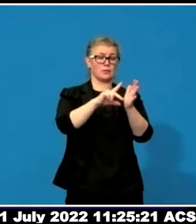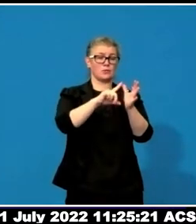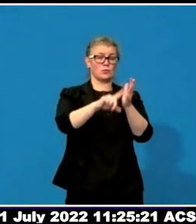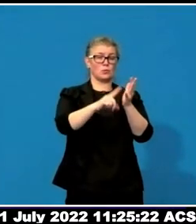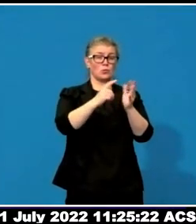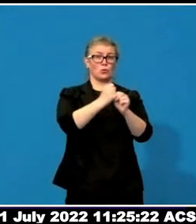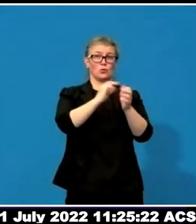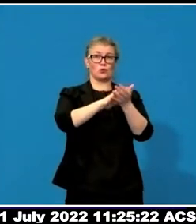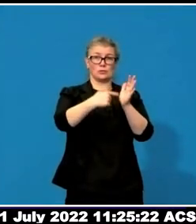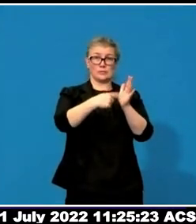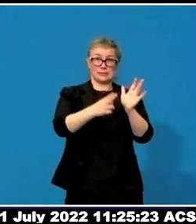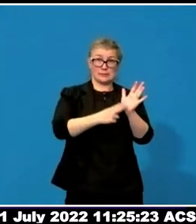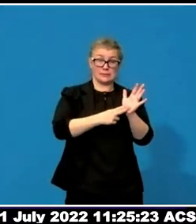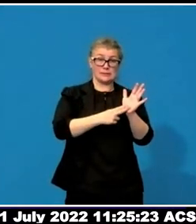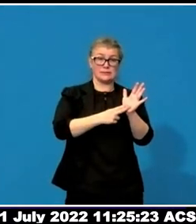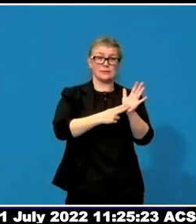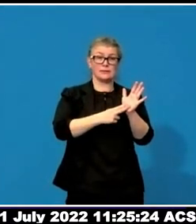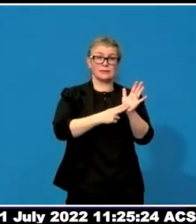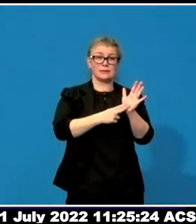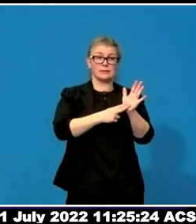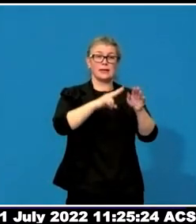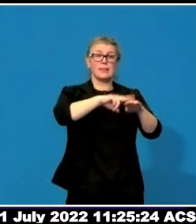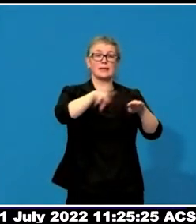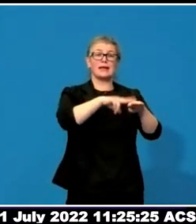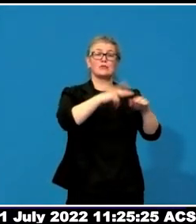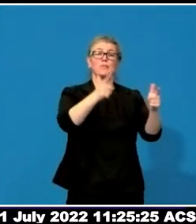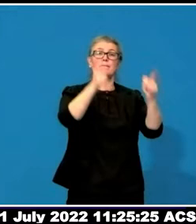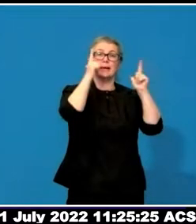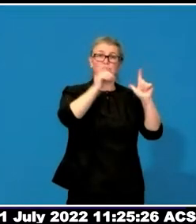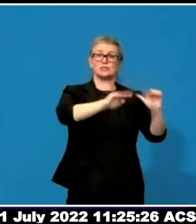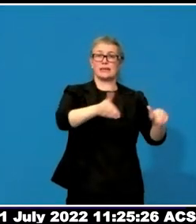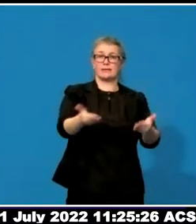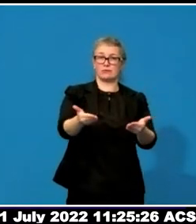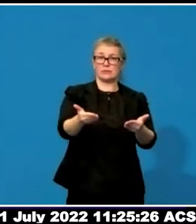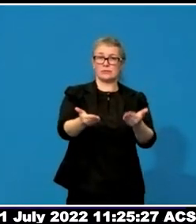NDIA. He has previously given evidence to the Royal Commission in three public